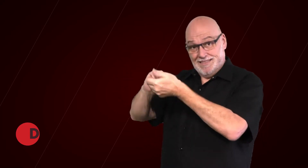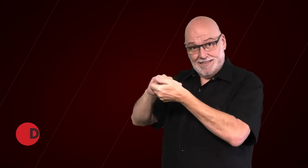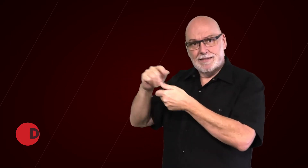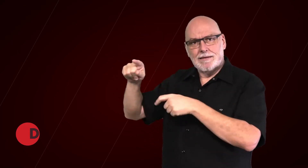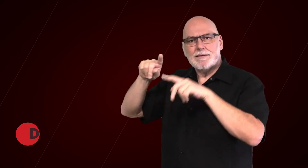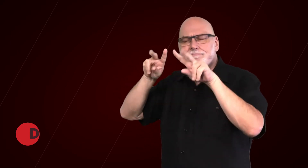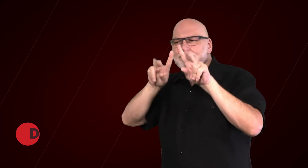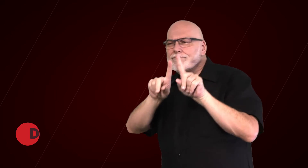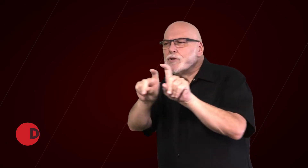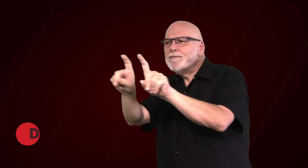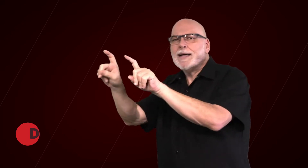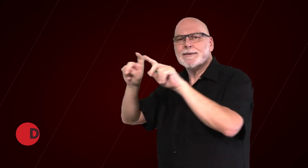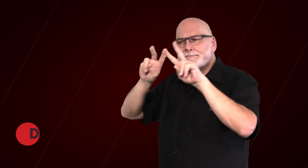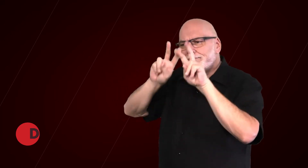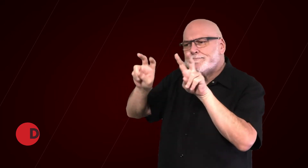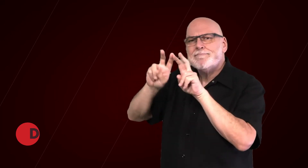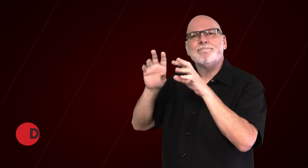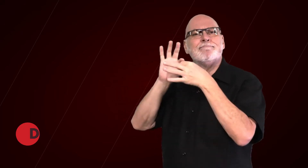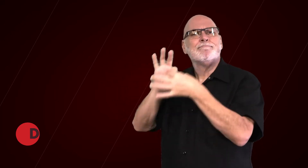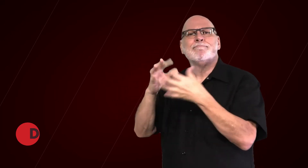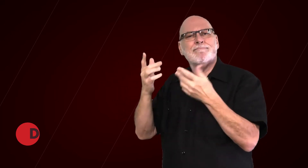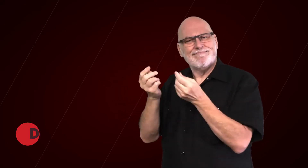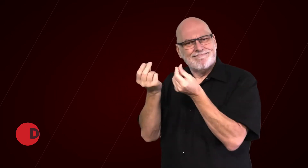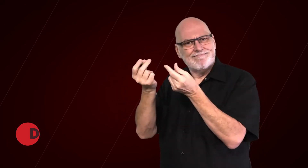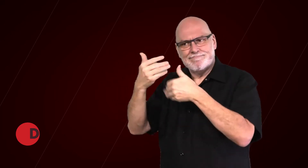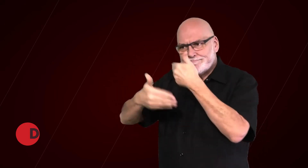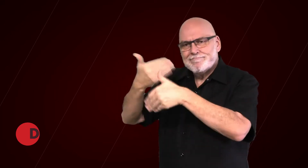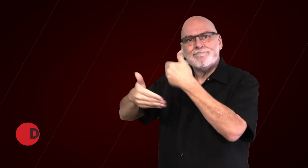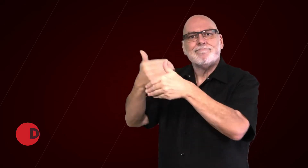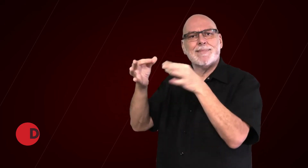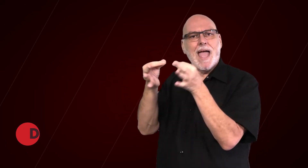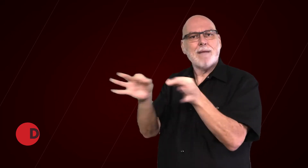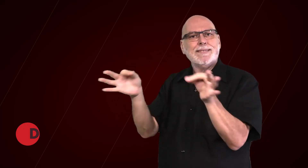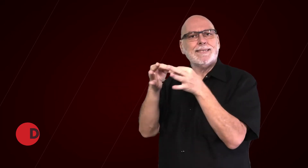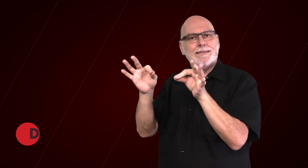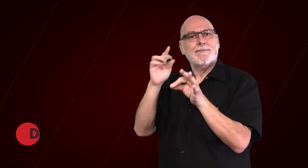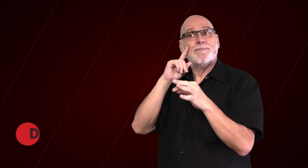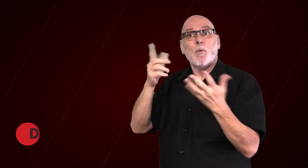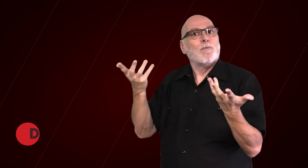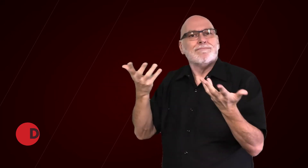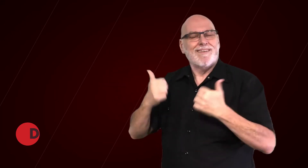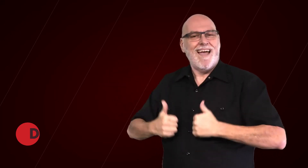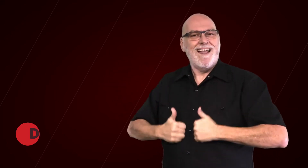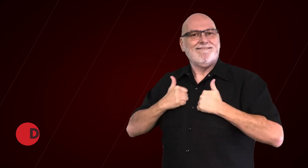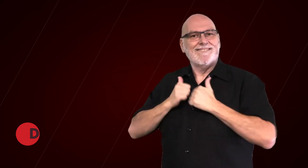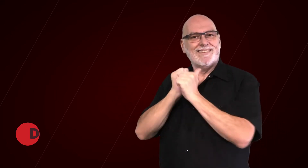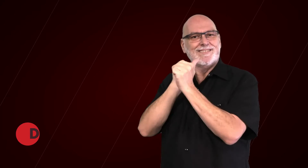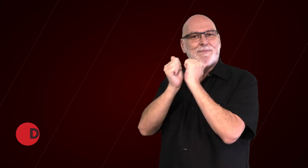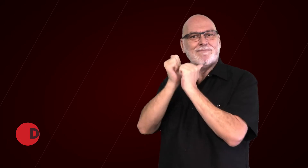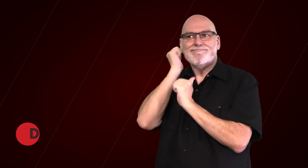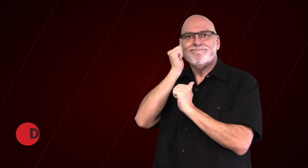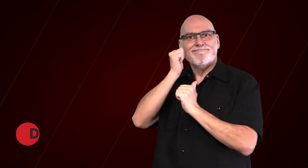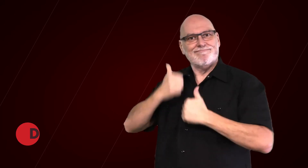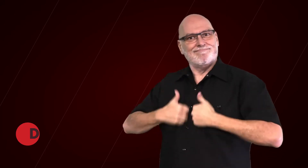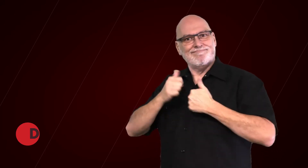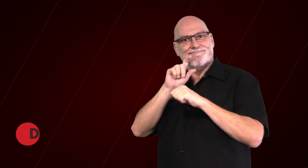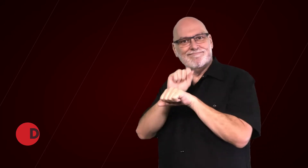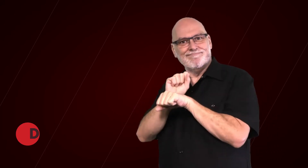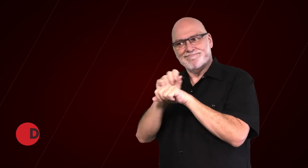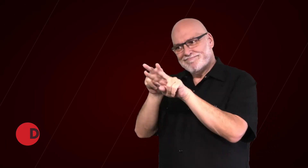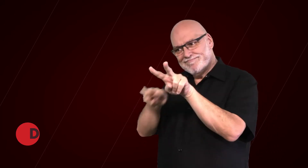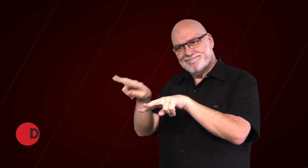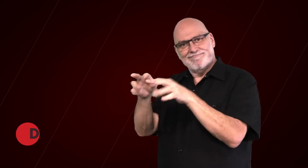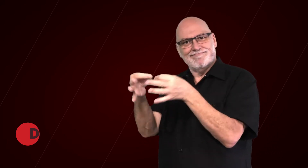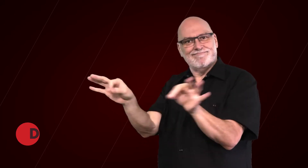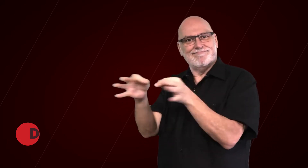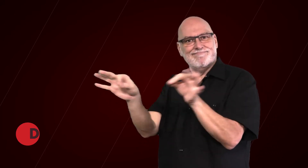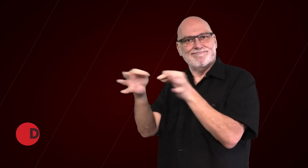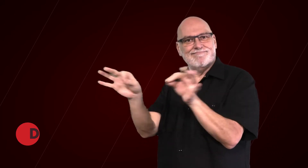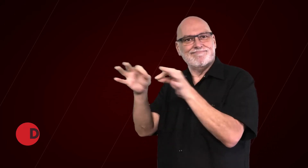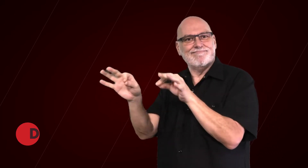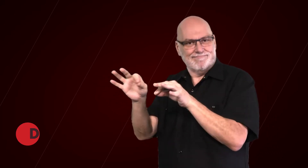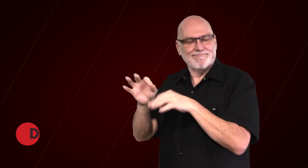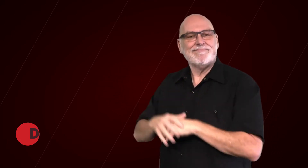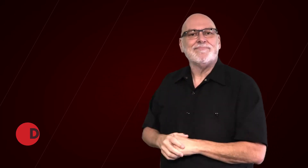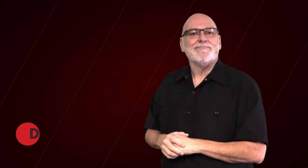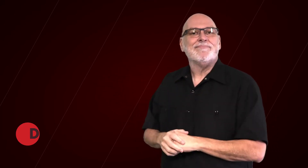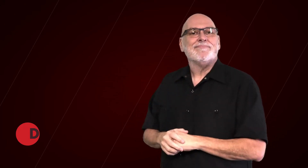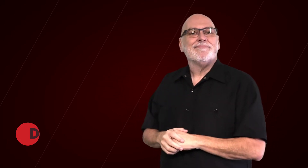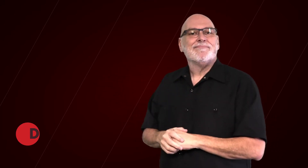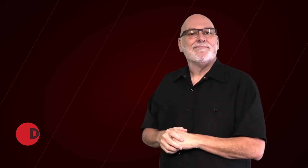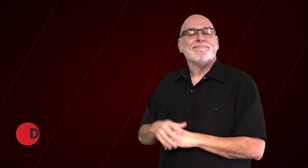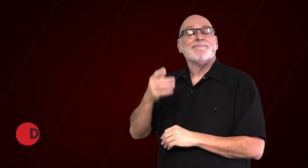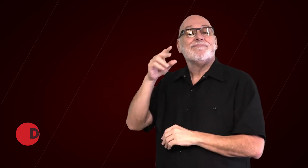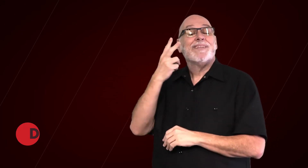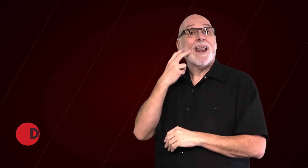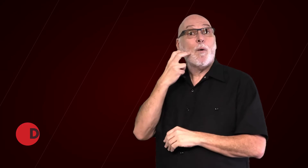to do a survey on fast-moving, captioned live sports on TV.